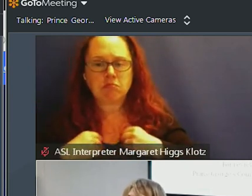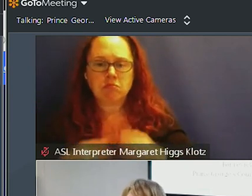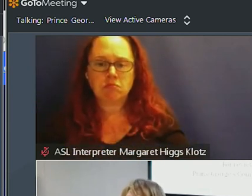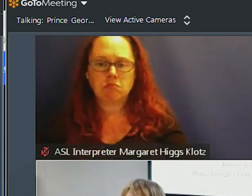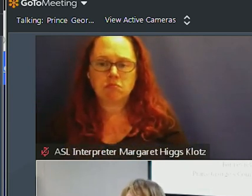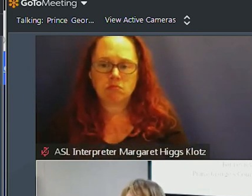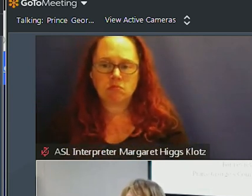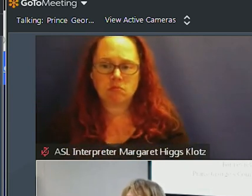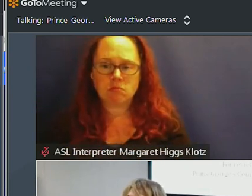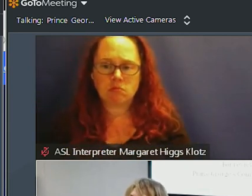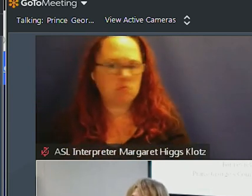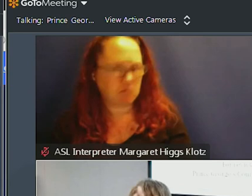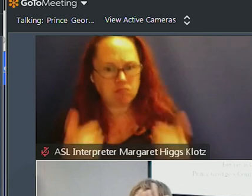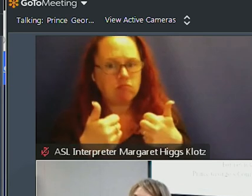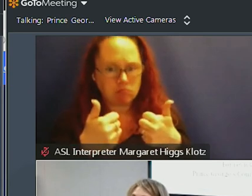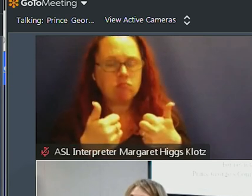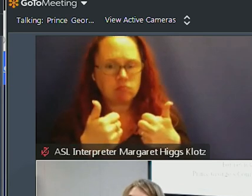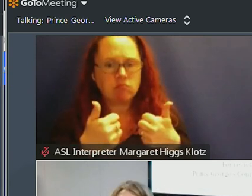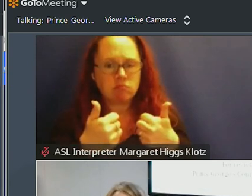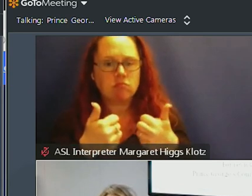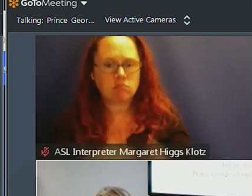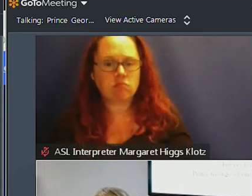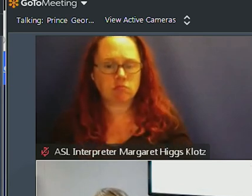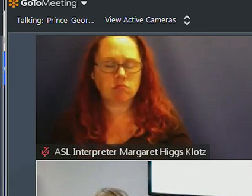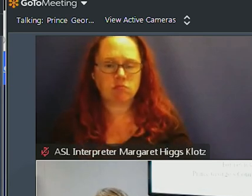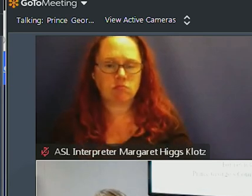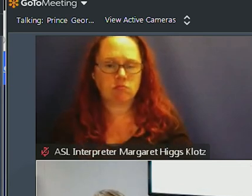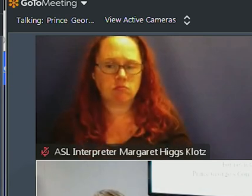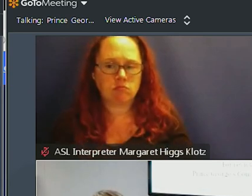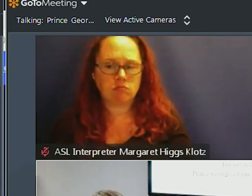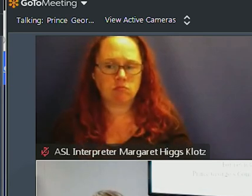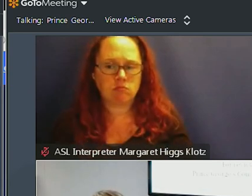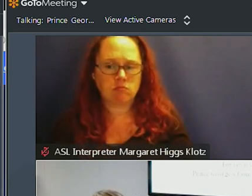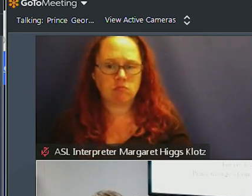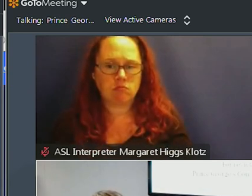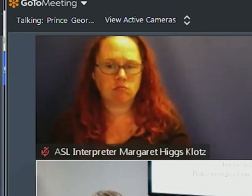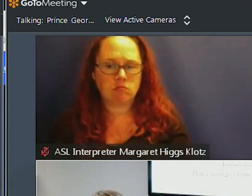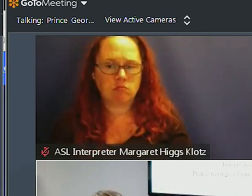I have no problem with that, but okay. I had no problem with the 32nd with however,